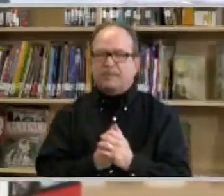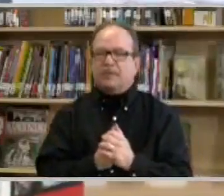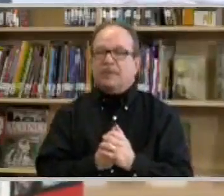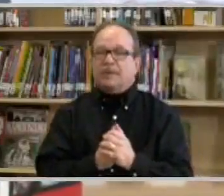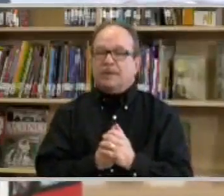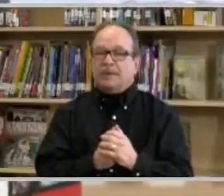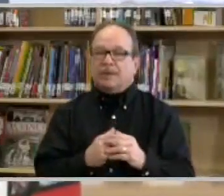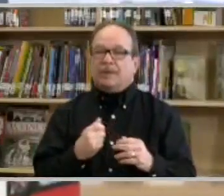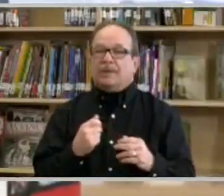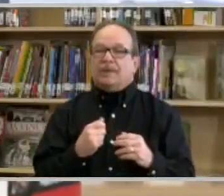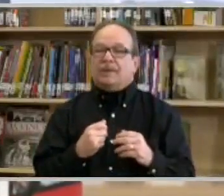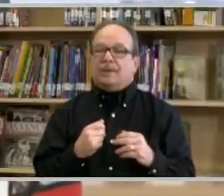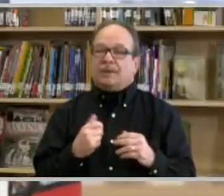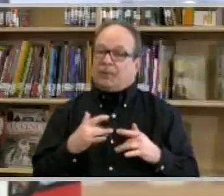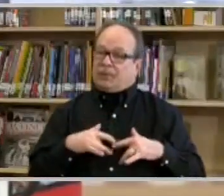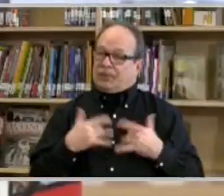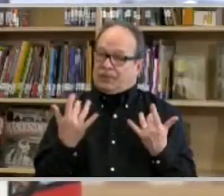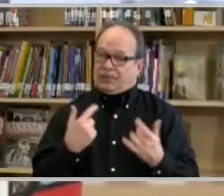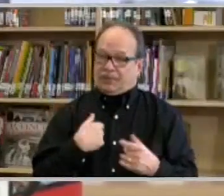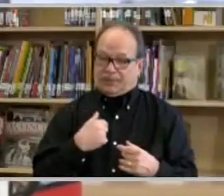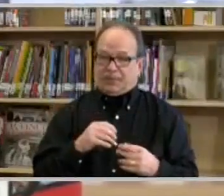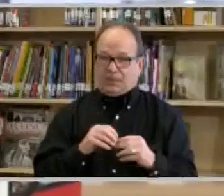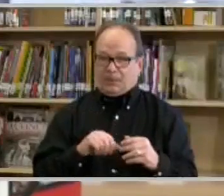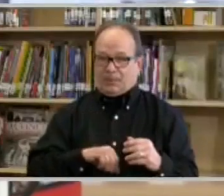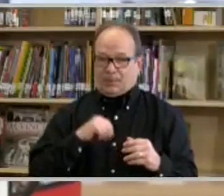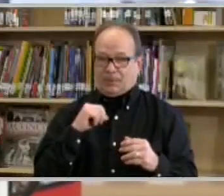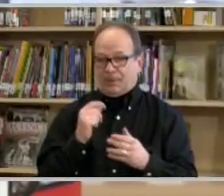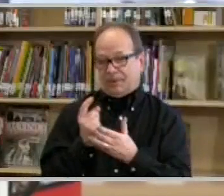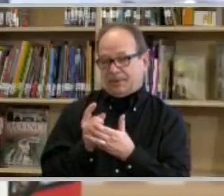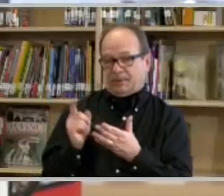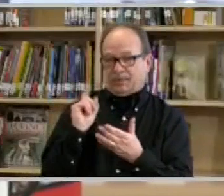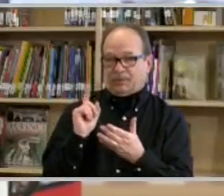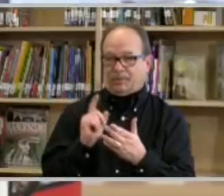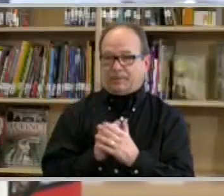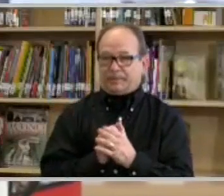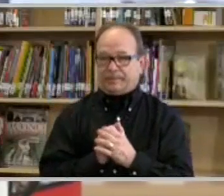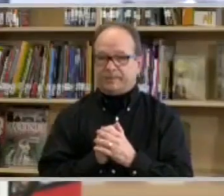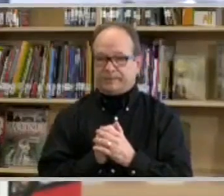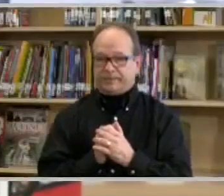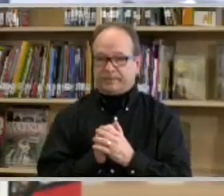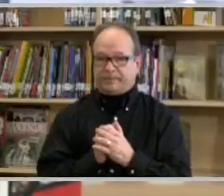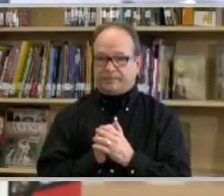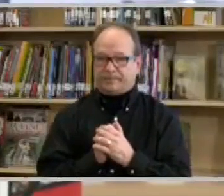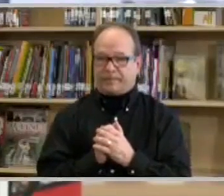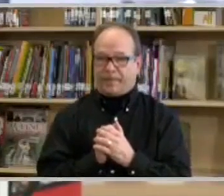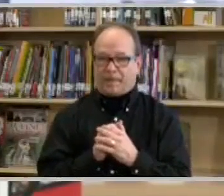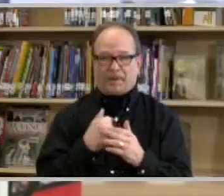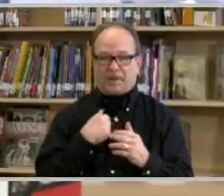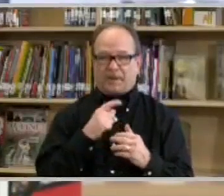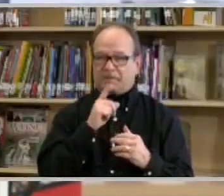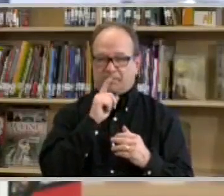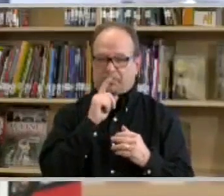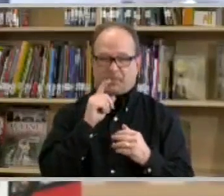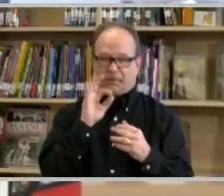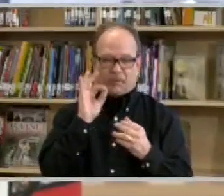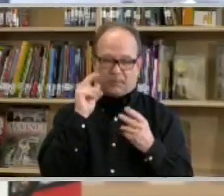MORE PROUD THAN LAST WEEKEND WITH OUR POLICE DEPARTMENTS AND